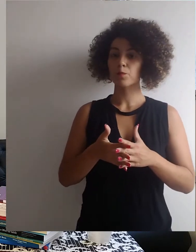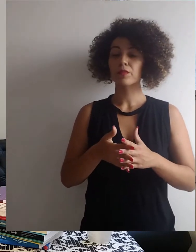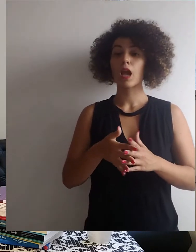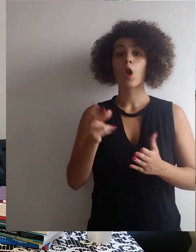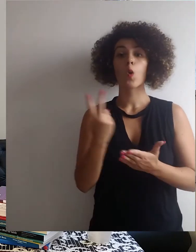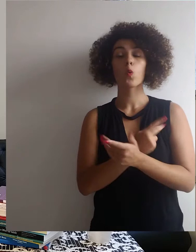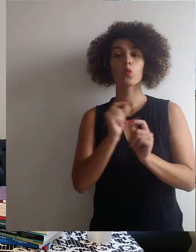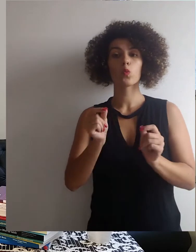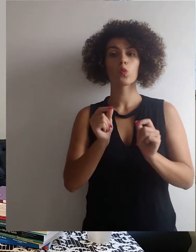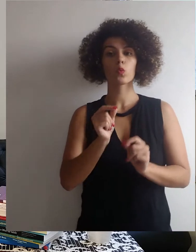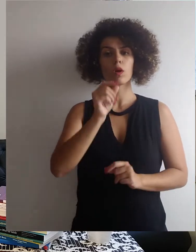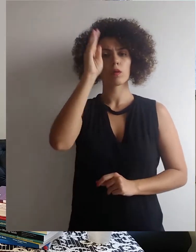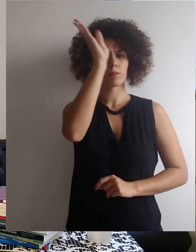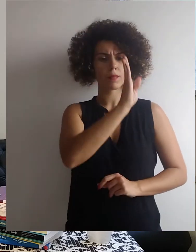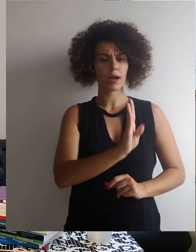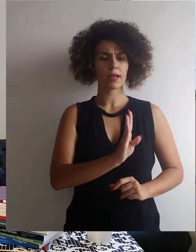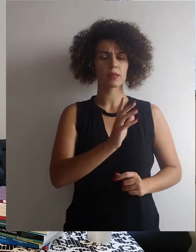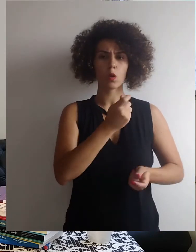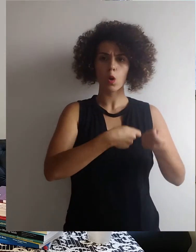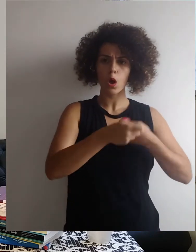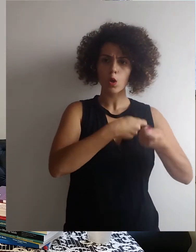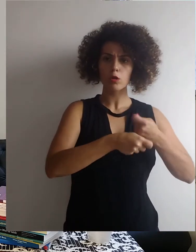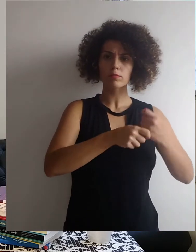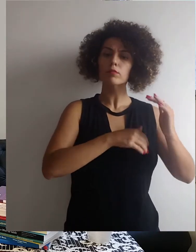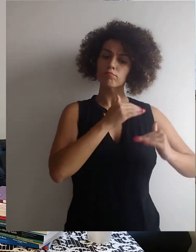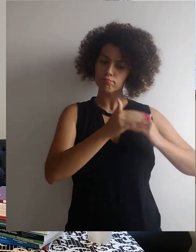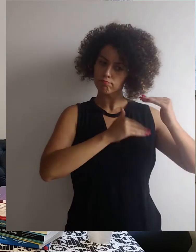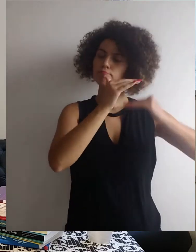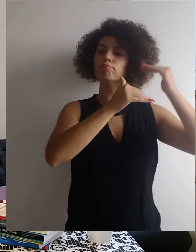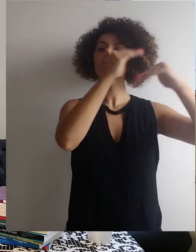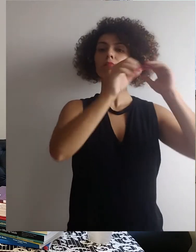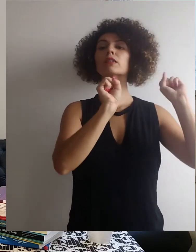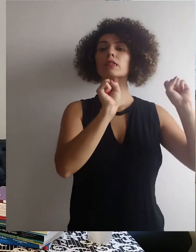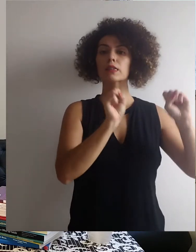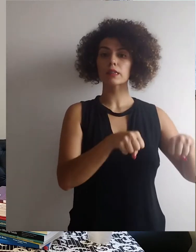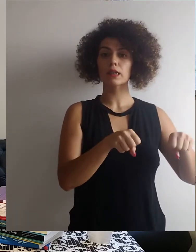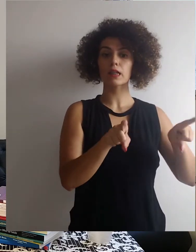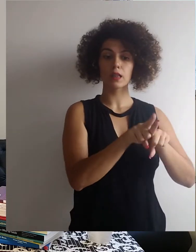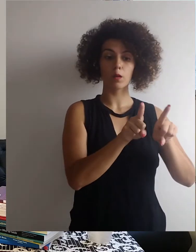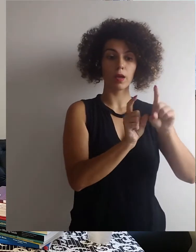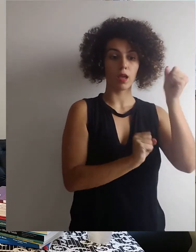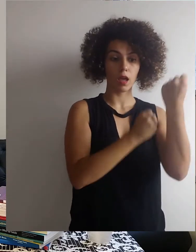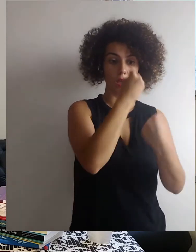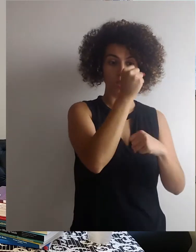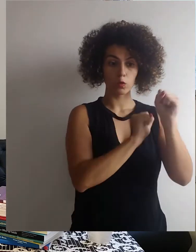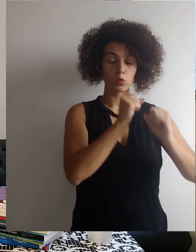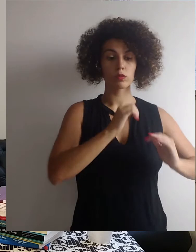because there was economic growth in the country and greater industrialization in Brazil. In this